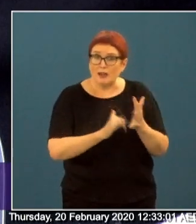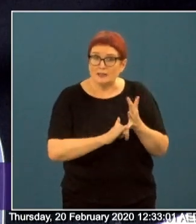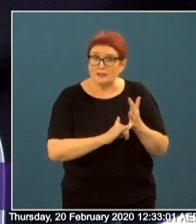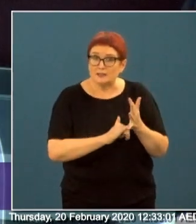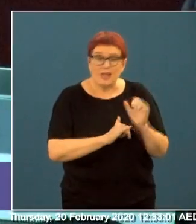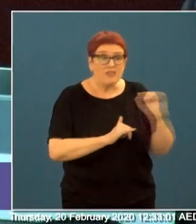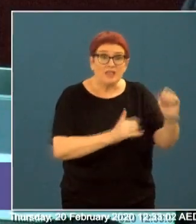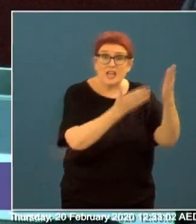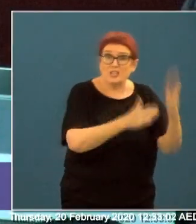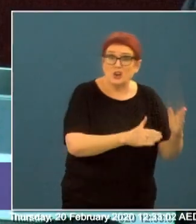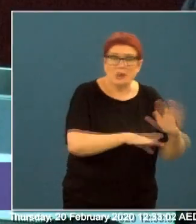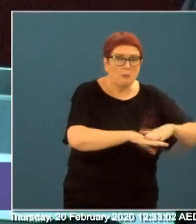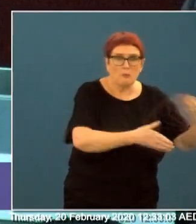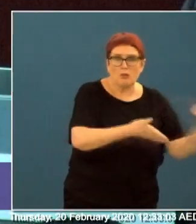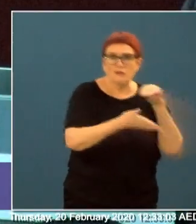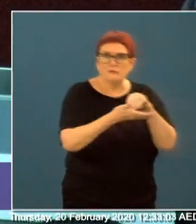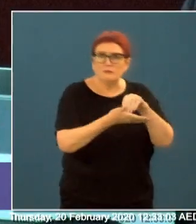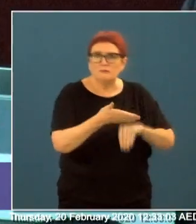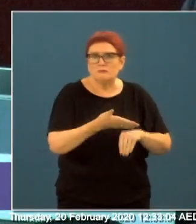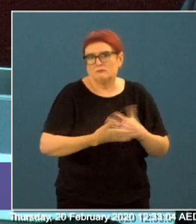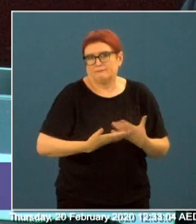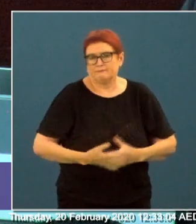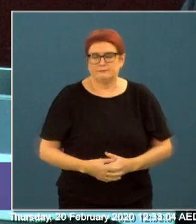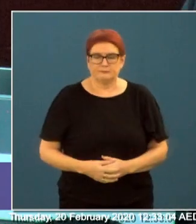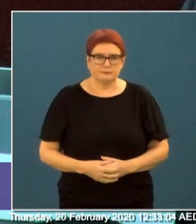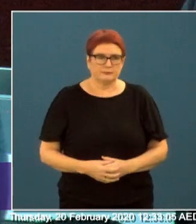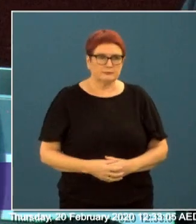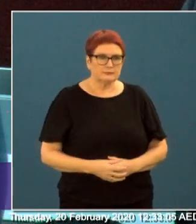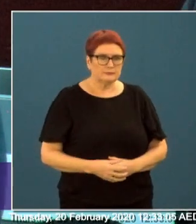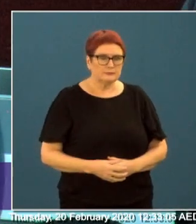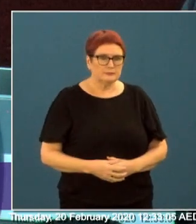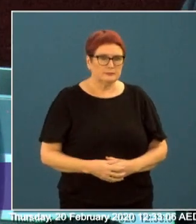Is this a change from any reporting obligations that existed